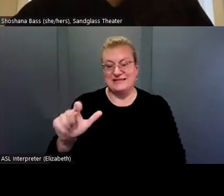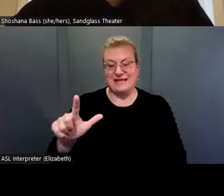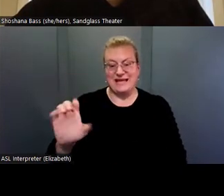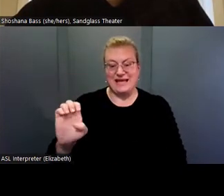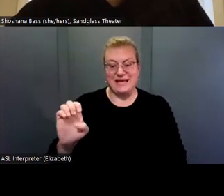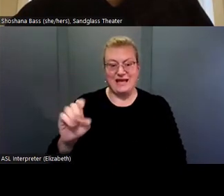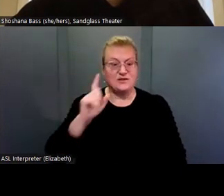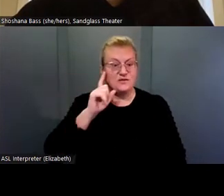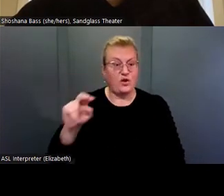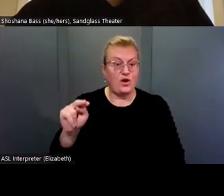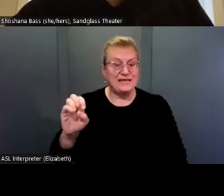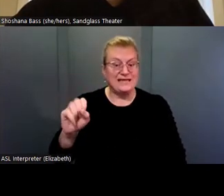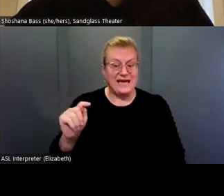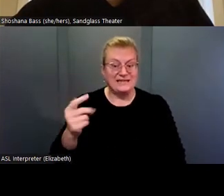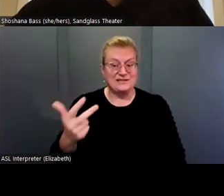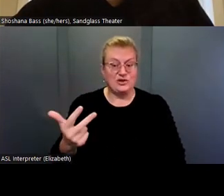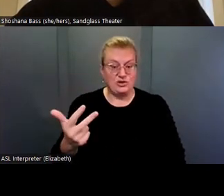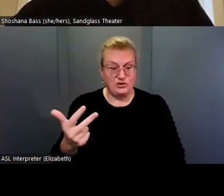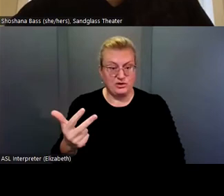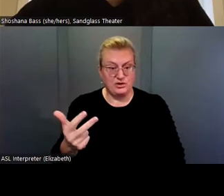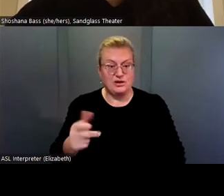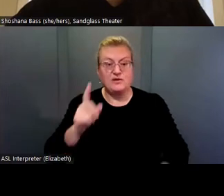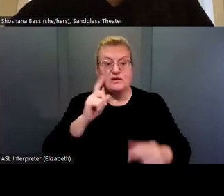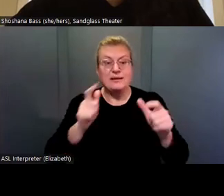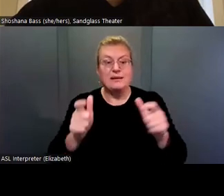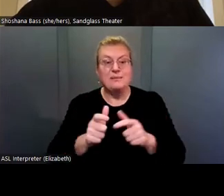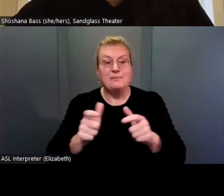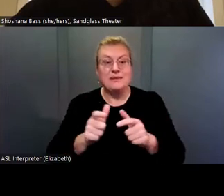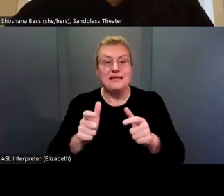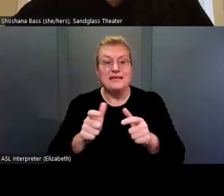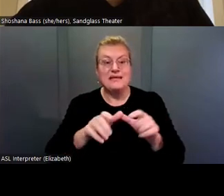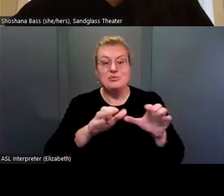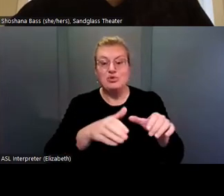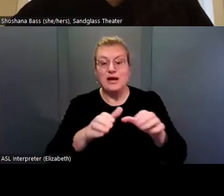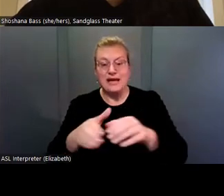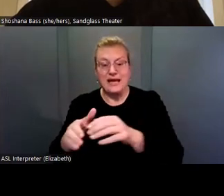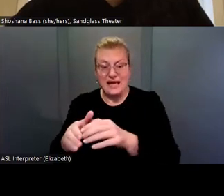And I've noticed in the mini breakouts, artists doing that more,